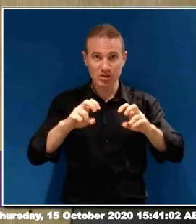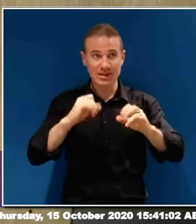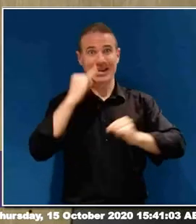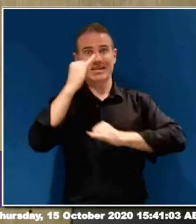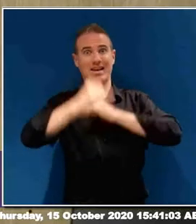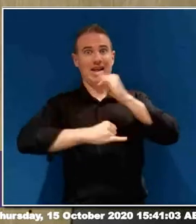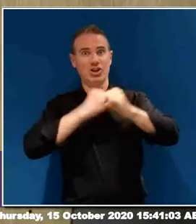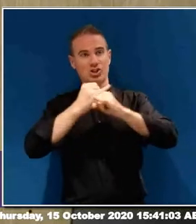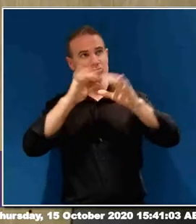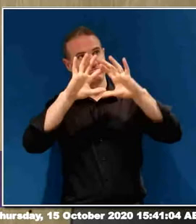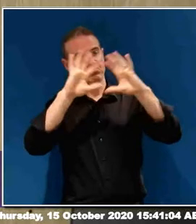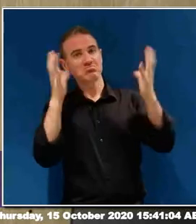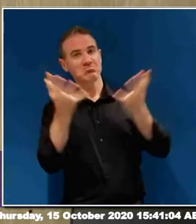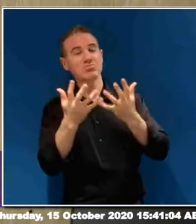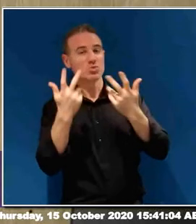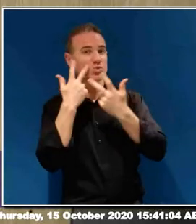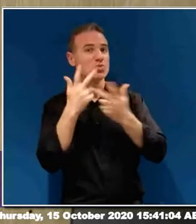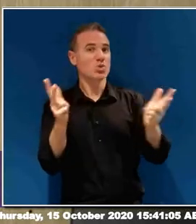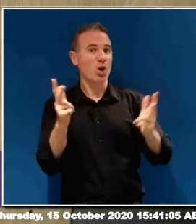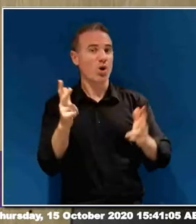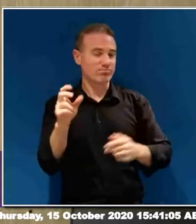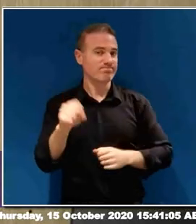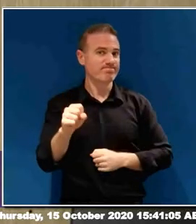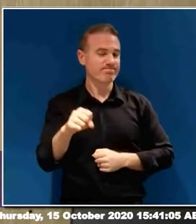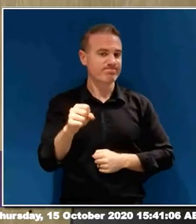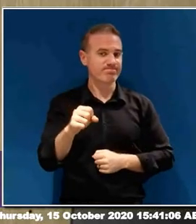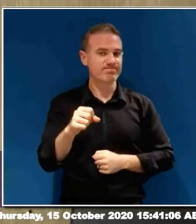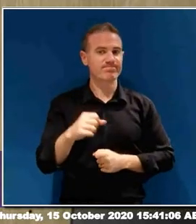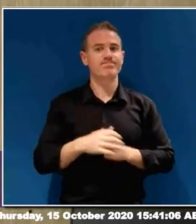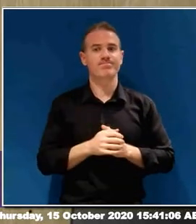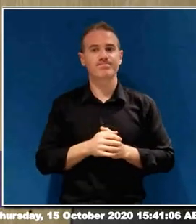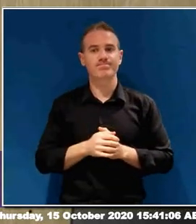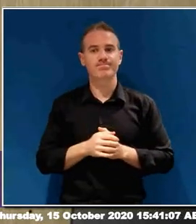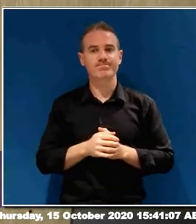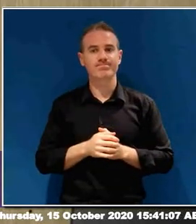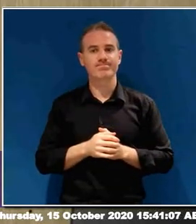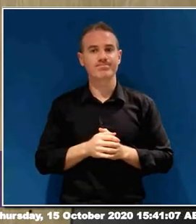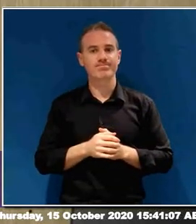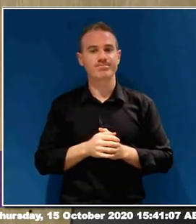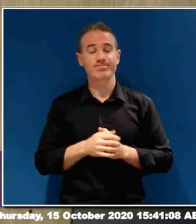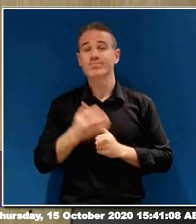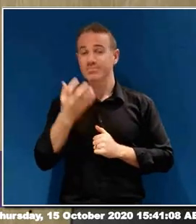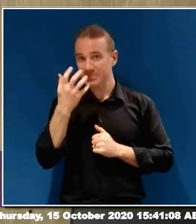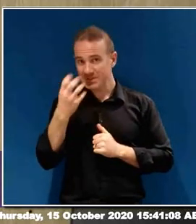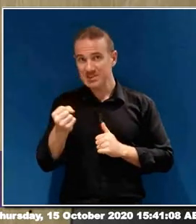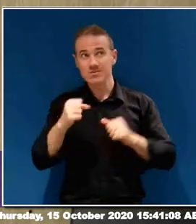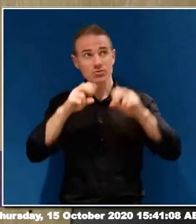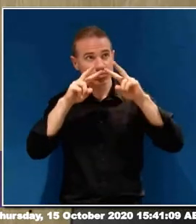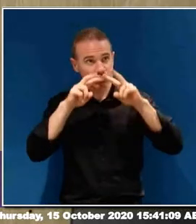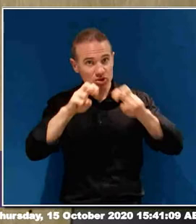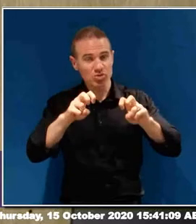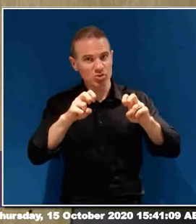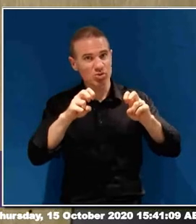It shows that suspension and exclusion actually precipitates, it increases